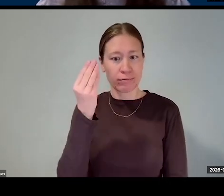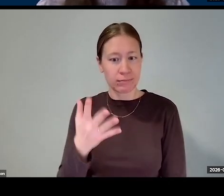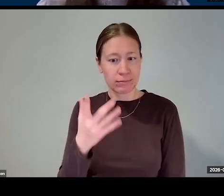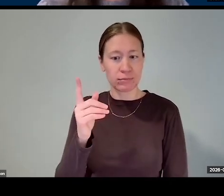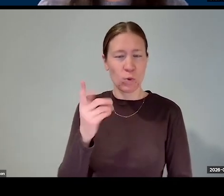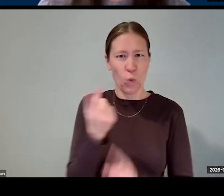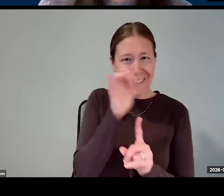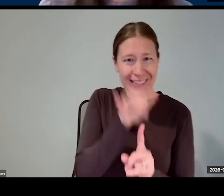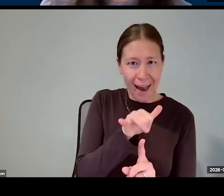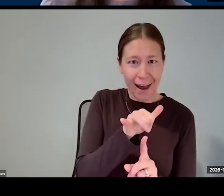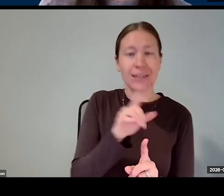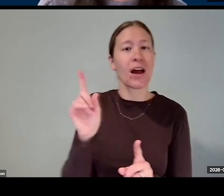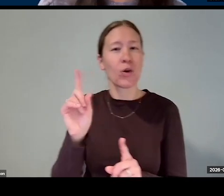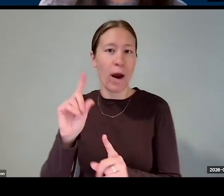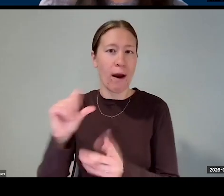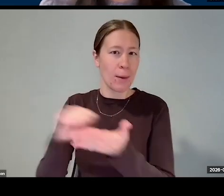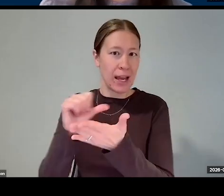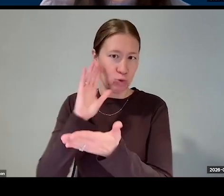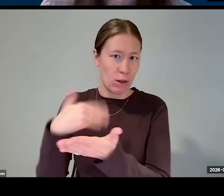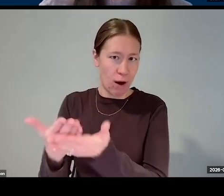if we click on it. We generally want